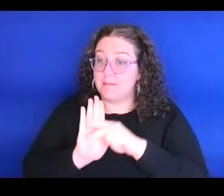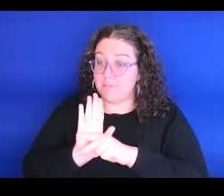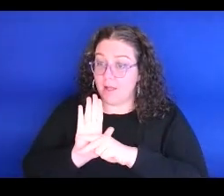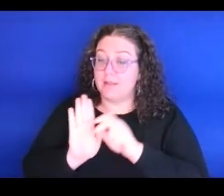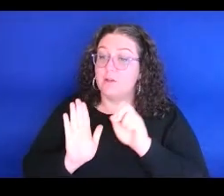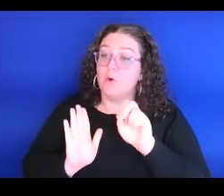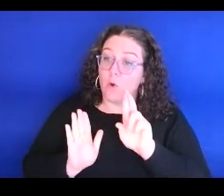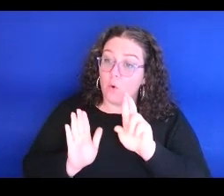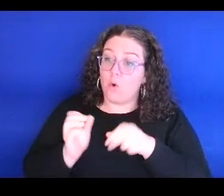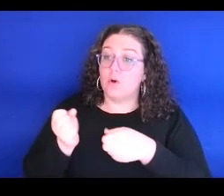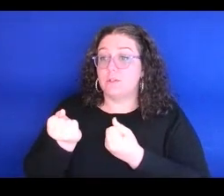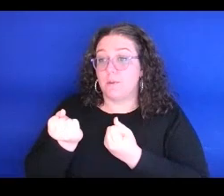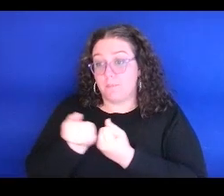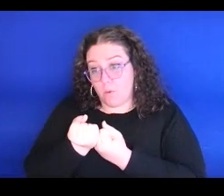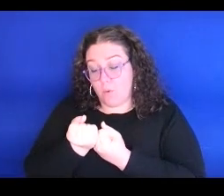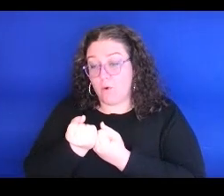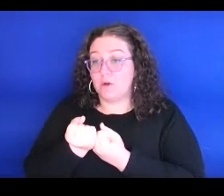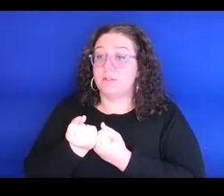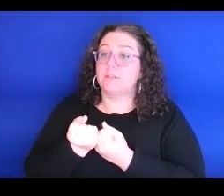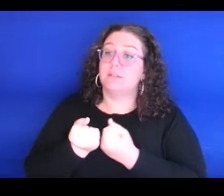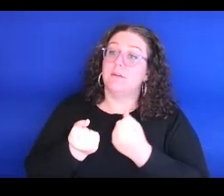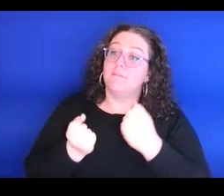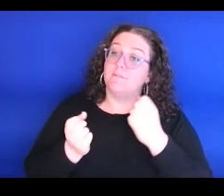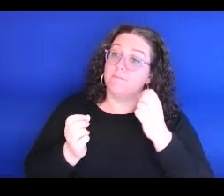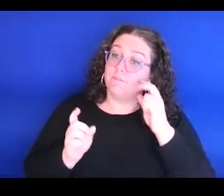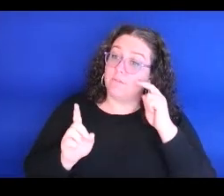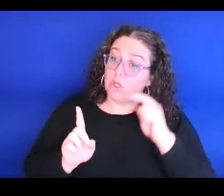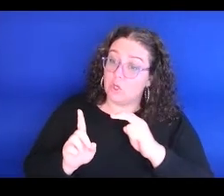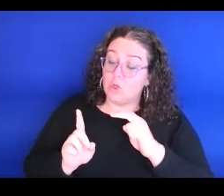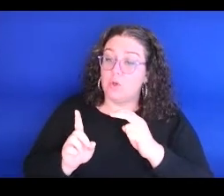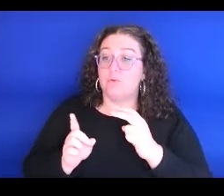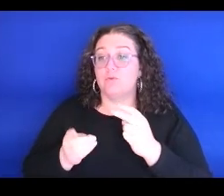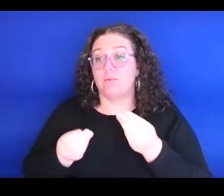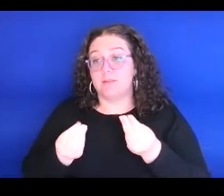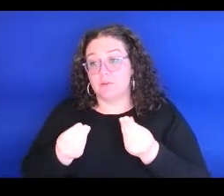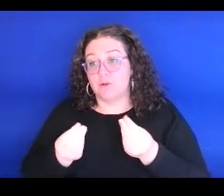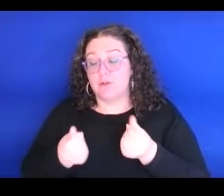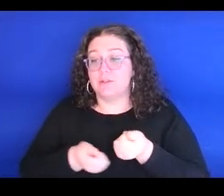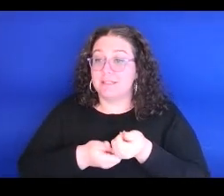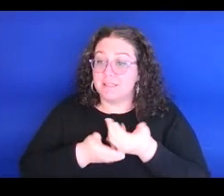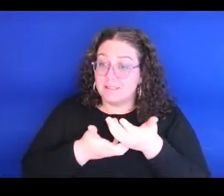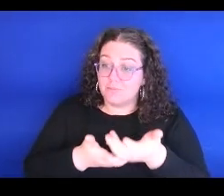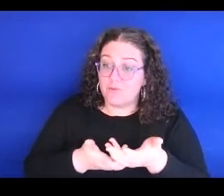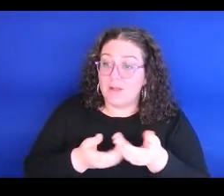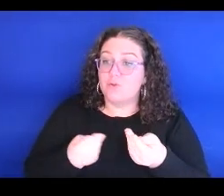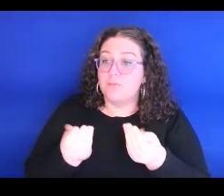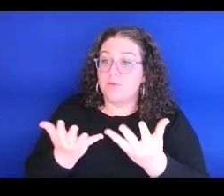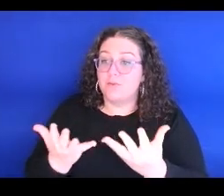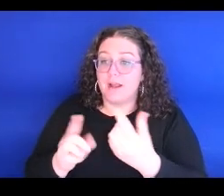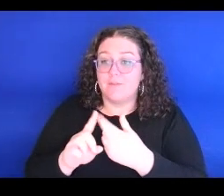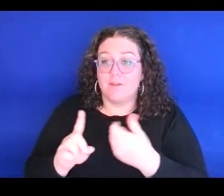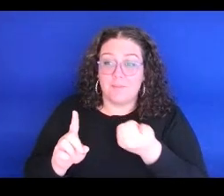any views expressed or materials provided by any Federal agency. (EDGAR 75.620)